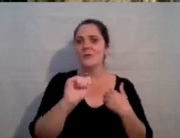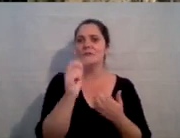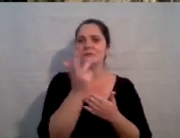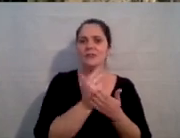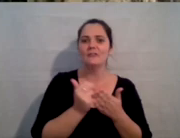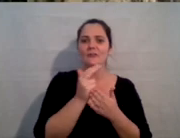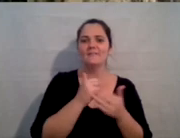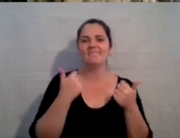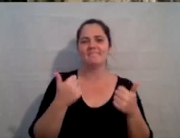Alright bye-bye.